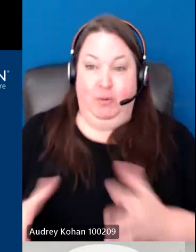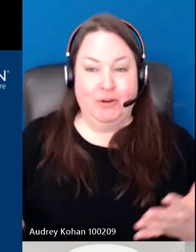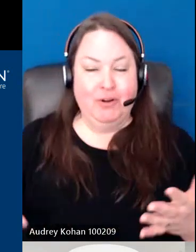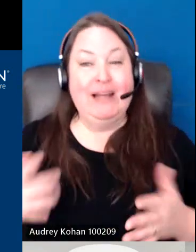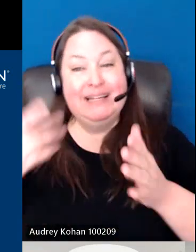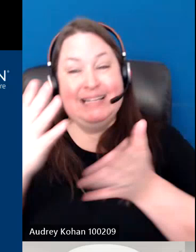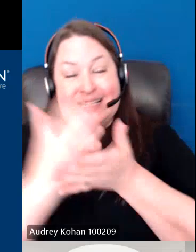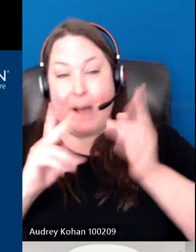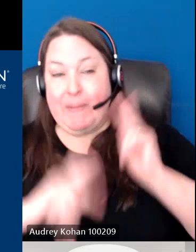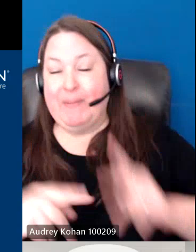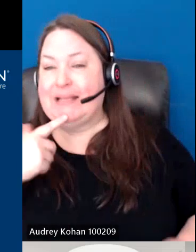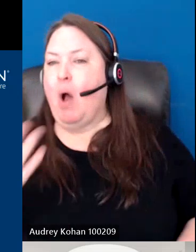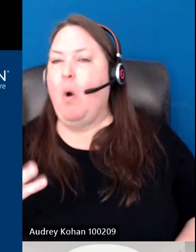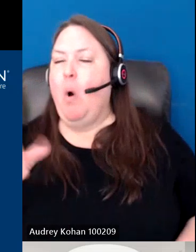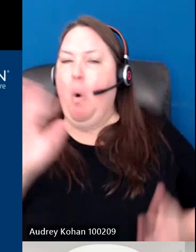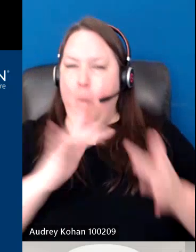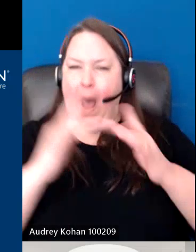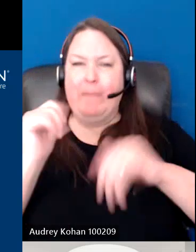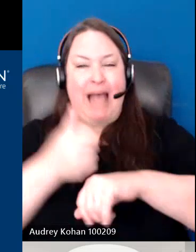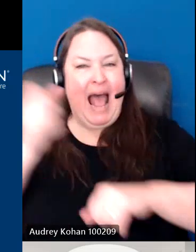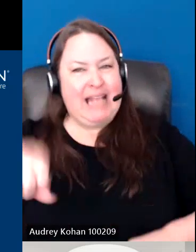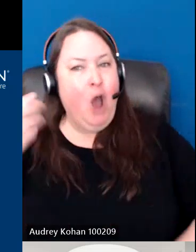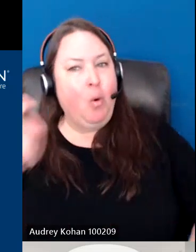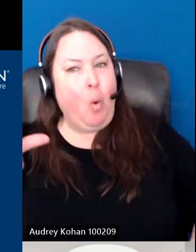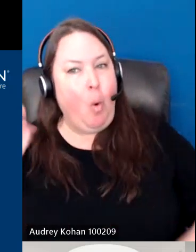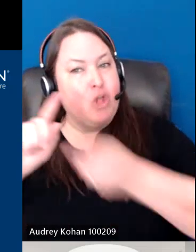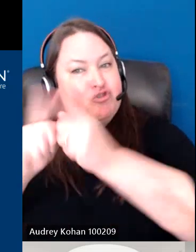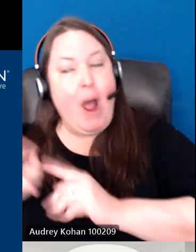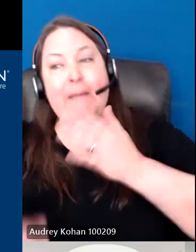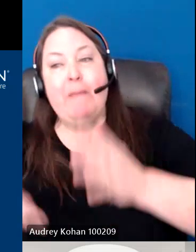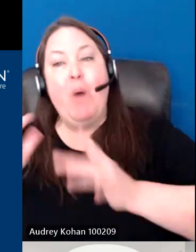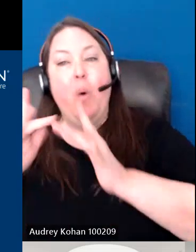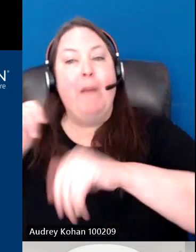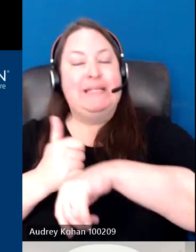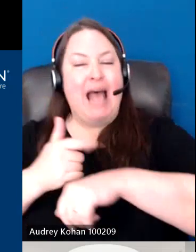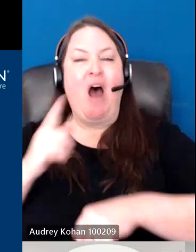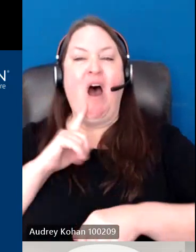said well websites can be Google translated or maybe websites are benign and they don't have